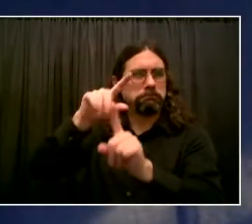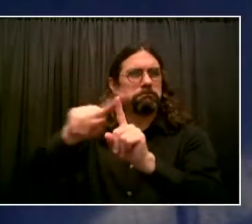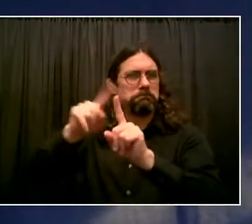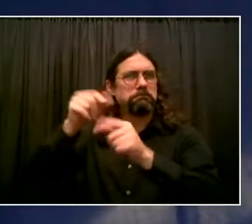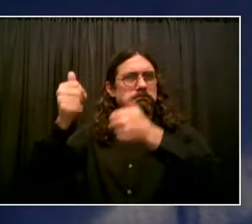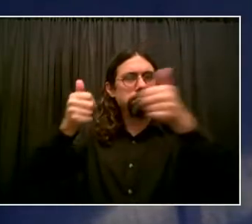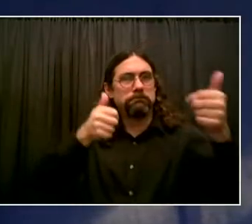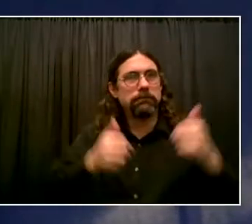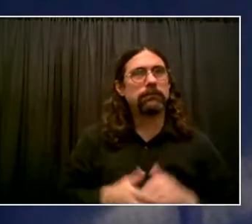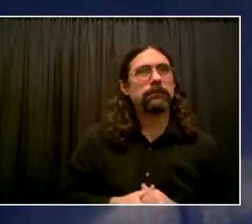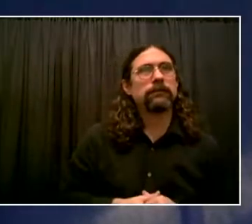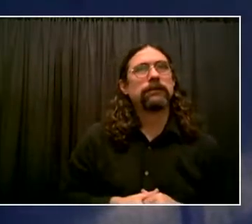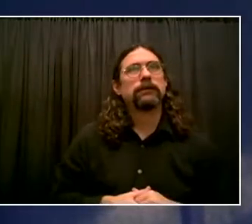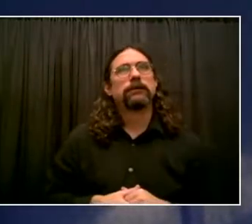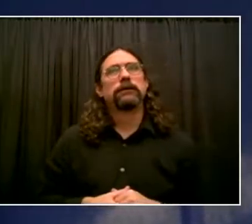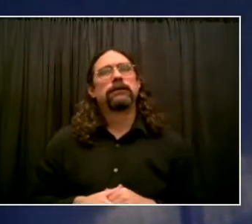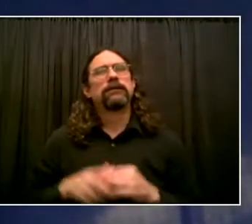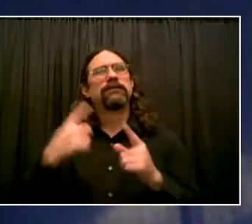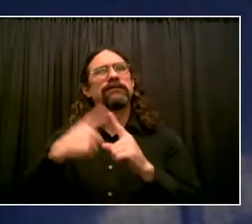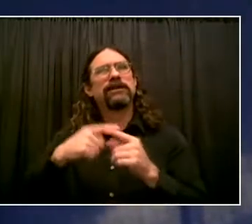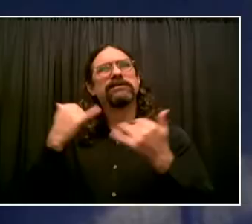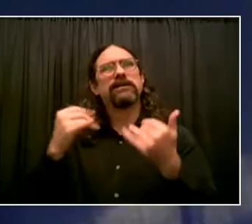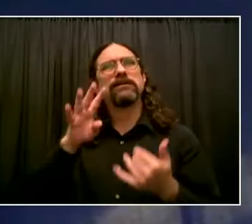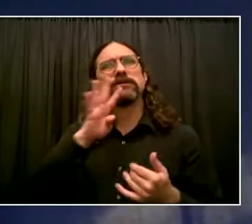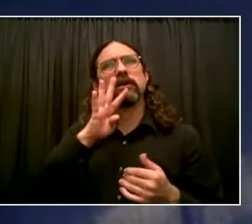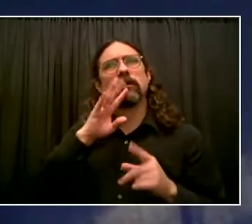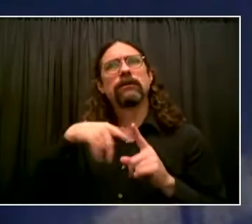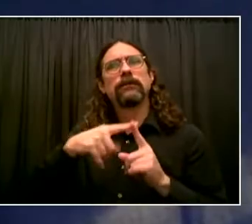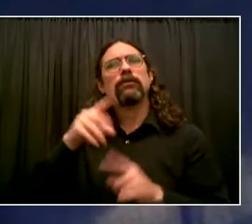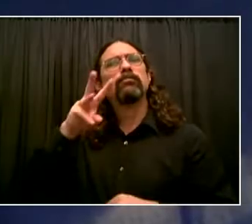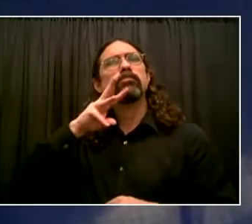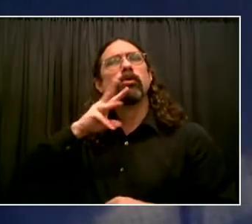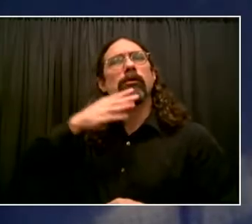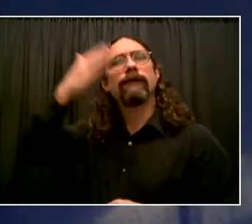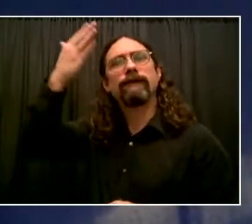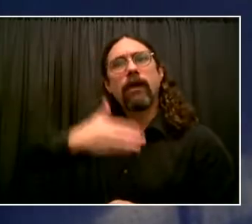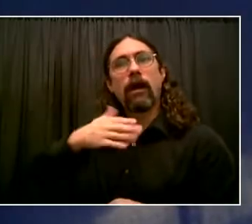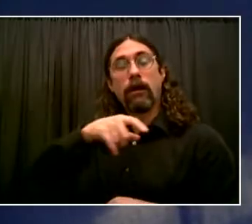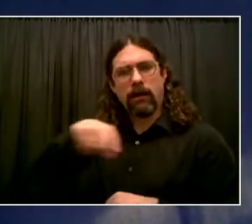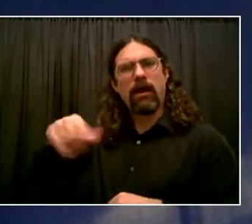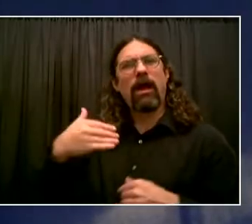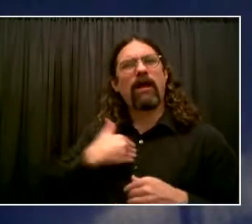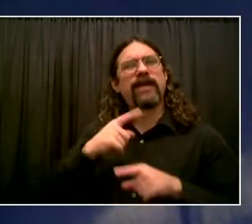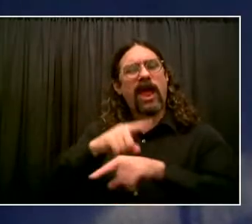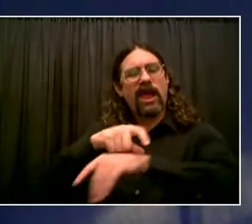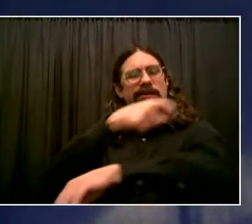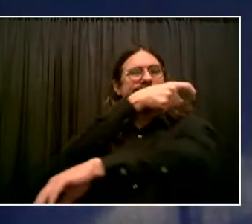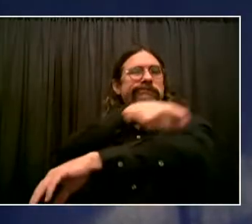IMPROVEMENTS AND BIG INVESTMENTS IN OPEN SPACE AND A RESILIENT WATER FRONT